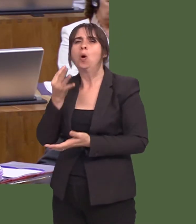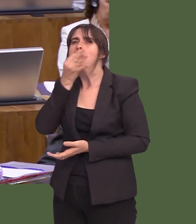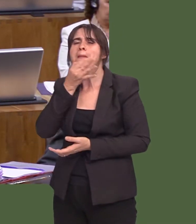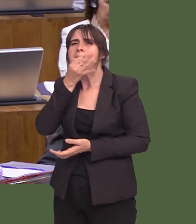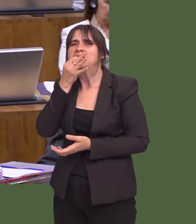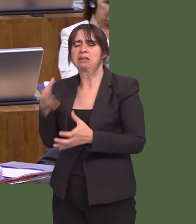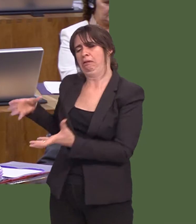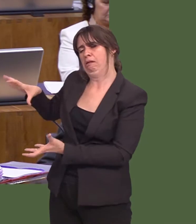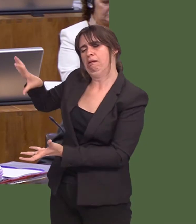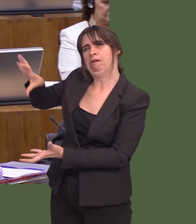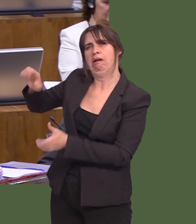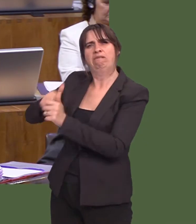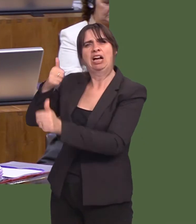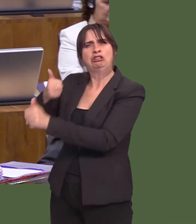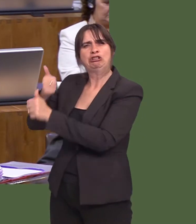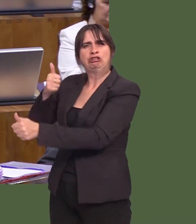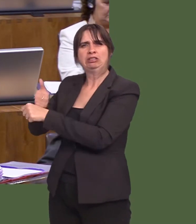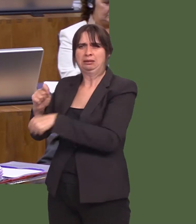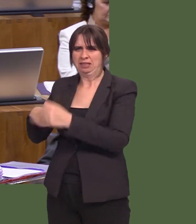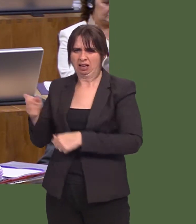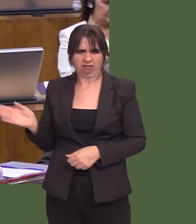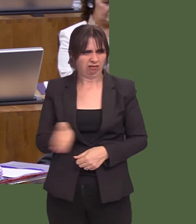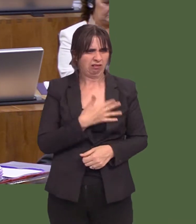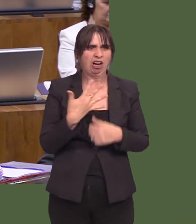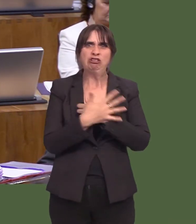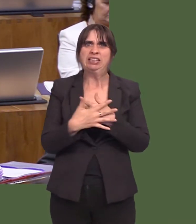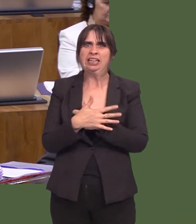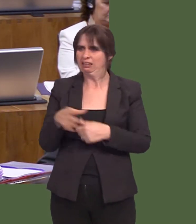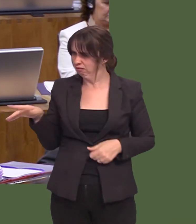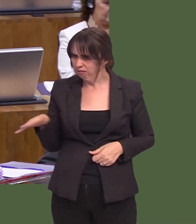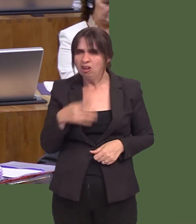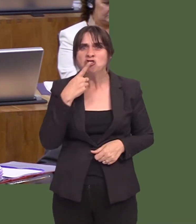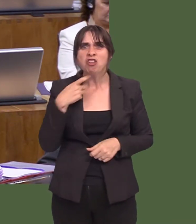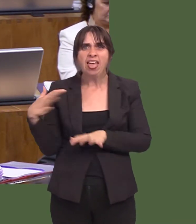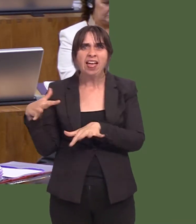was red and green. Nobody wants to go back to that, but, of course, whatís important is that, although we may